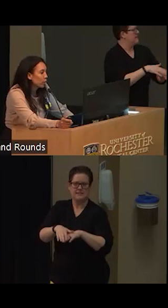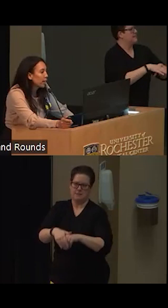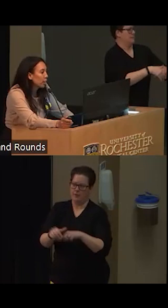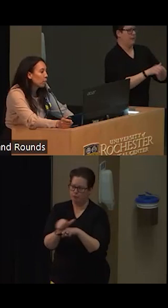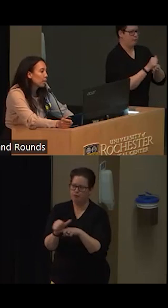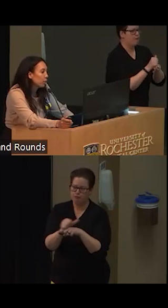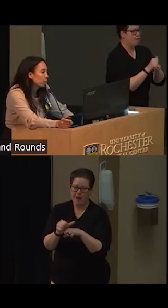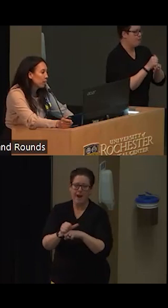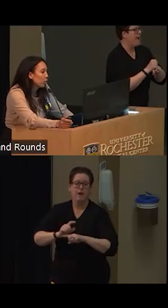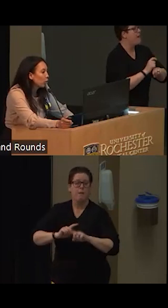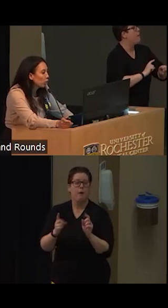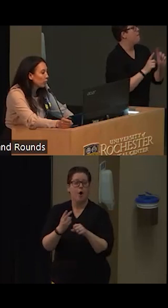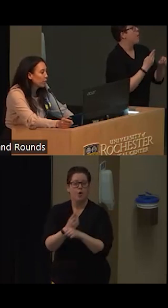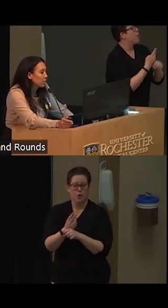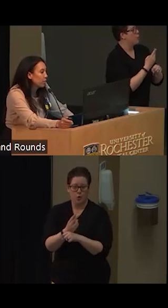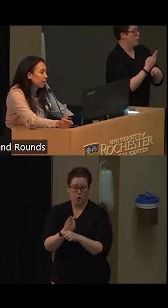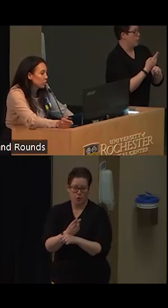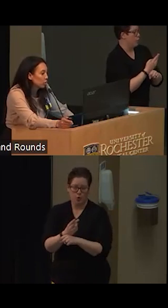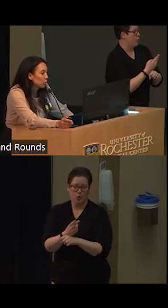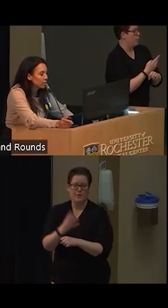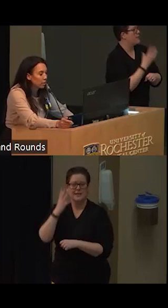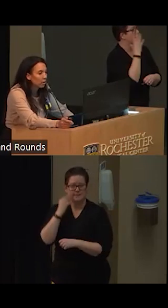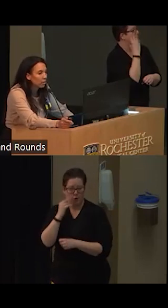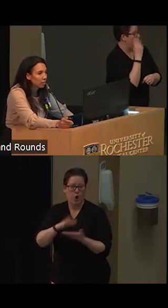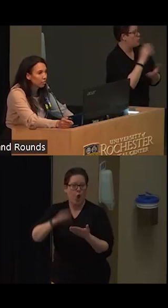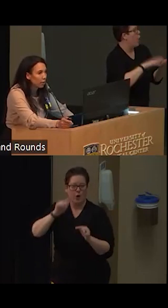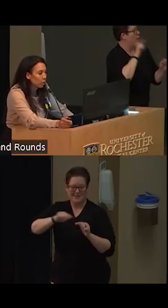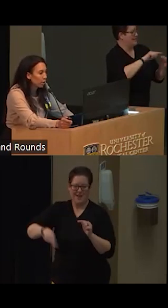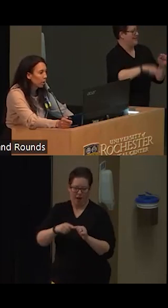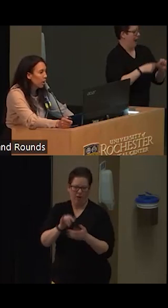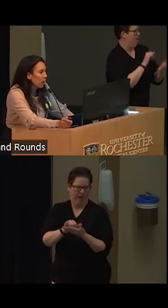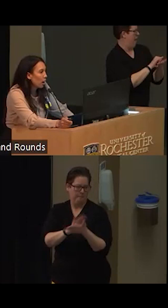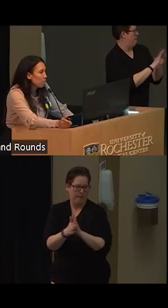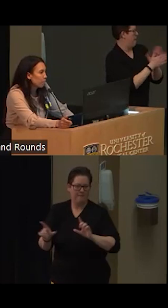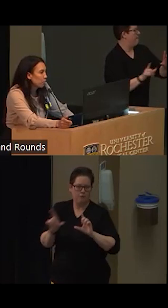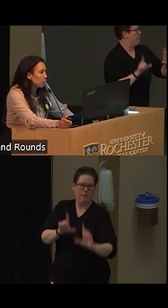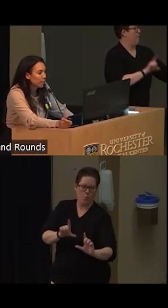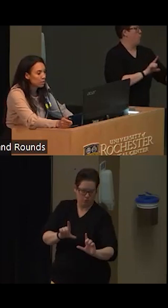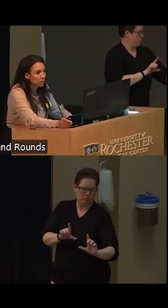training but we use David kolb's experiential learning cycle as our framework for this